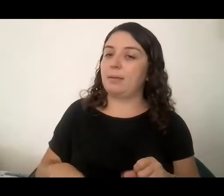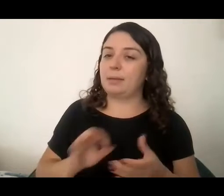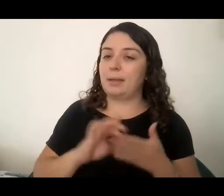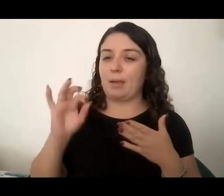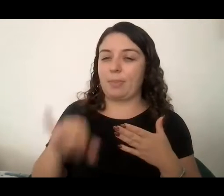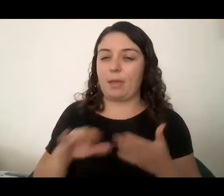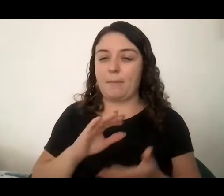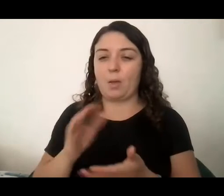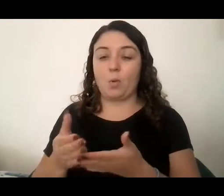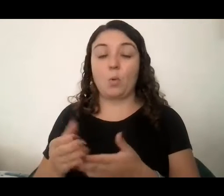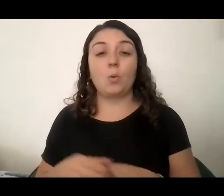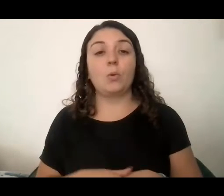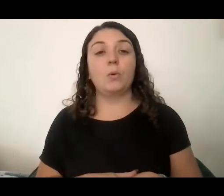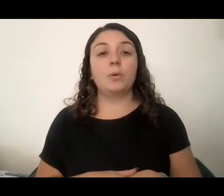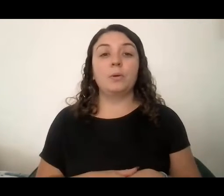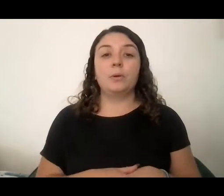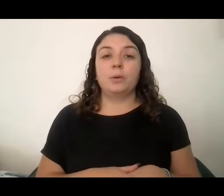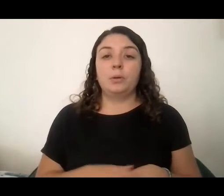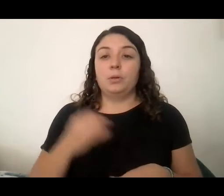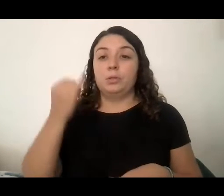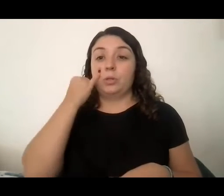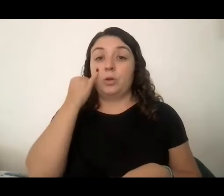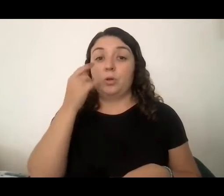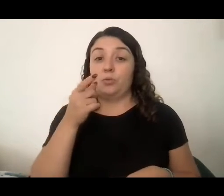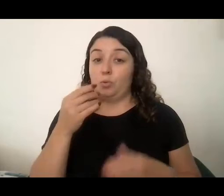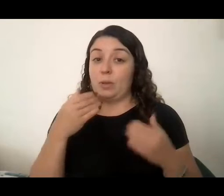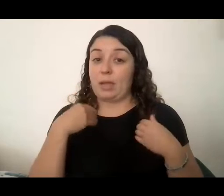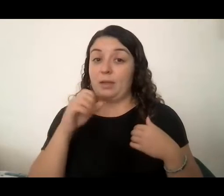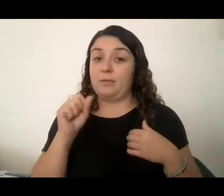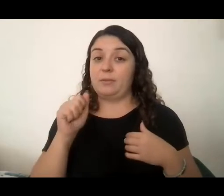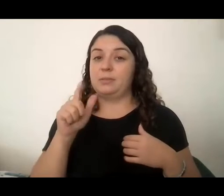So if you are someone who is taking a salary, I would also suggest talking with a benefit planner